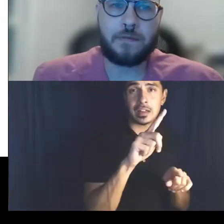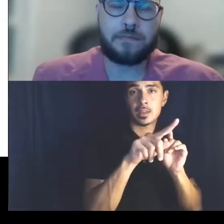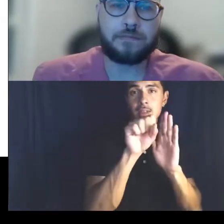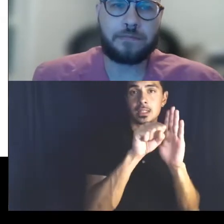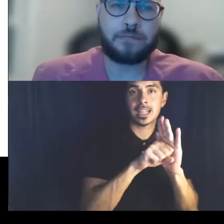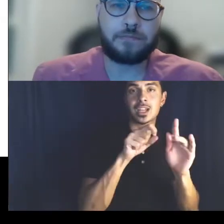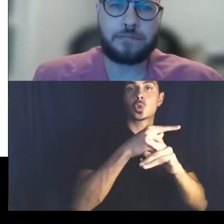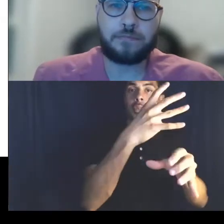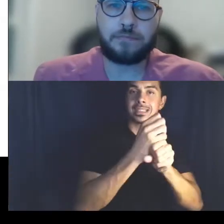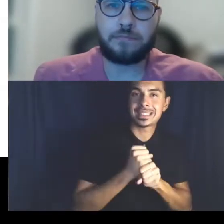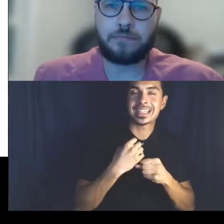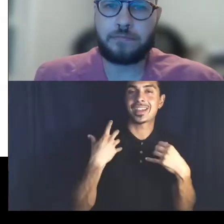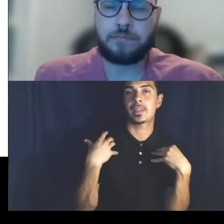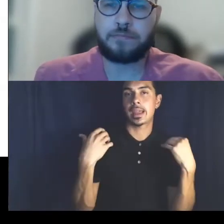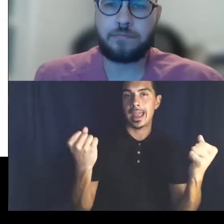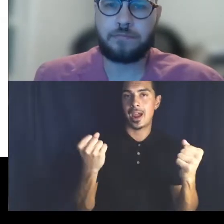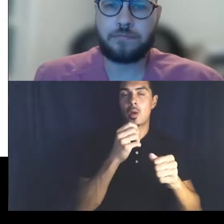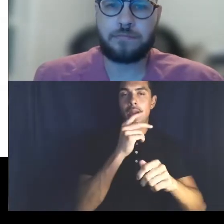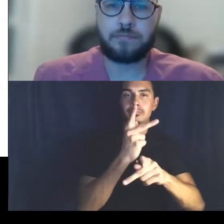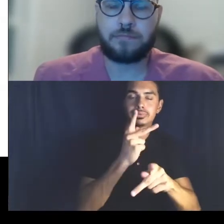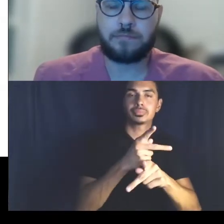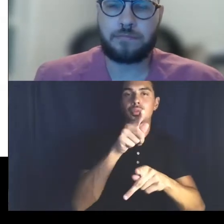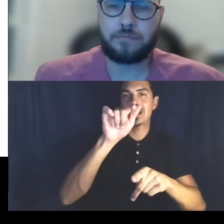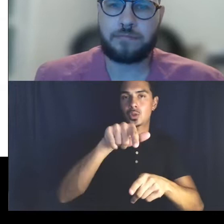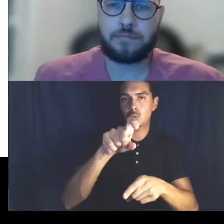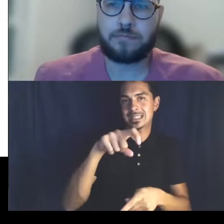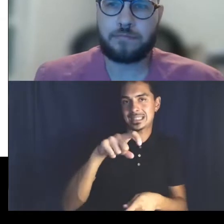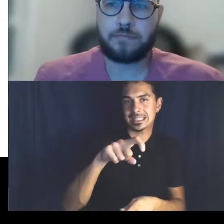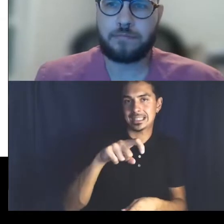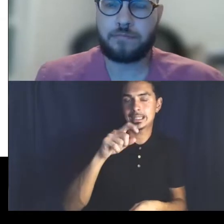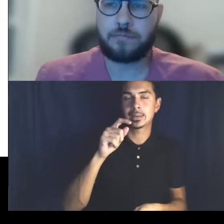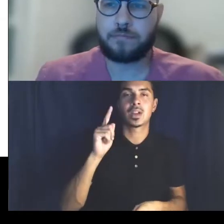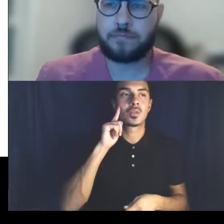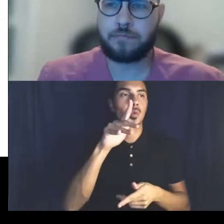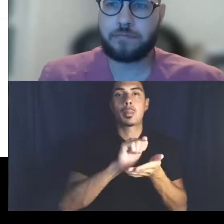and primary care and then abortion services,